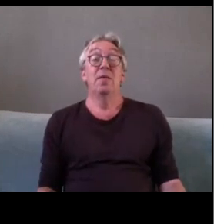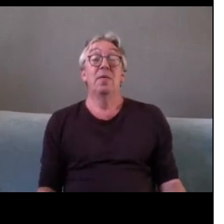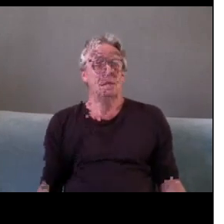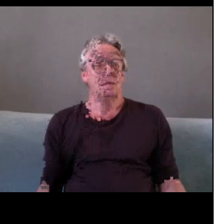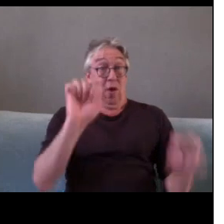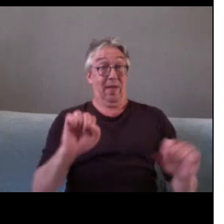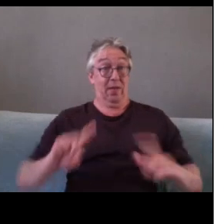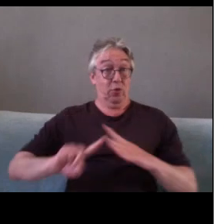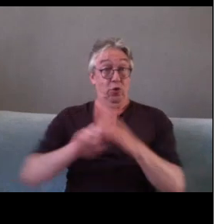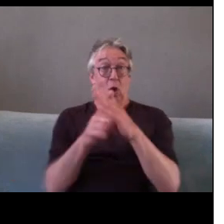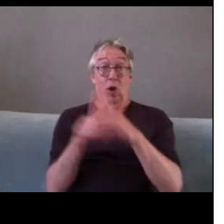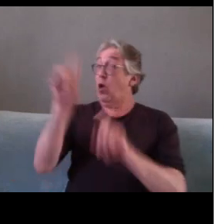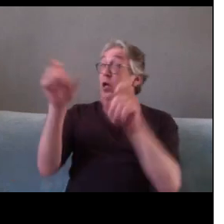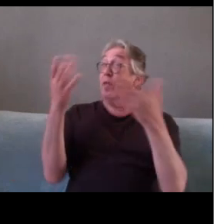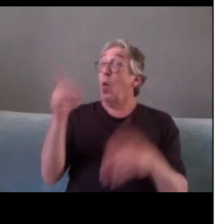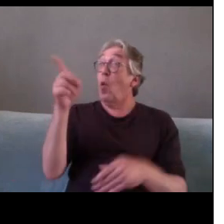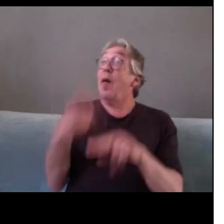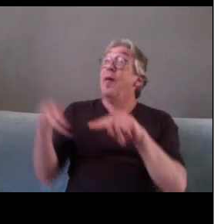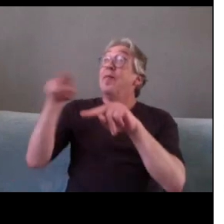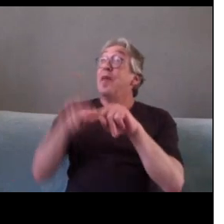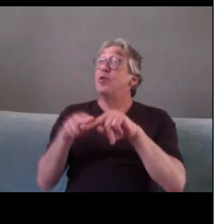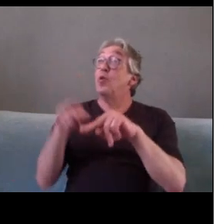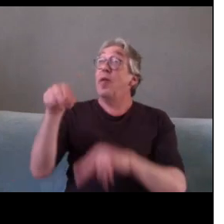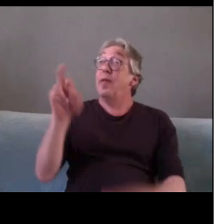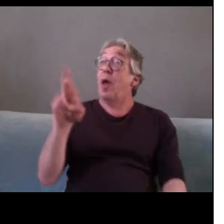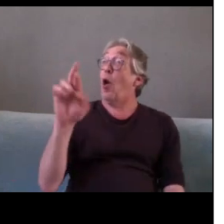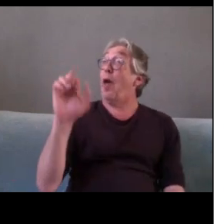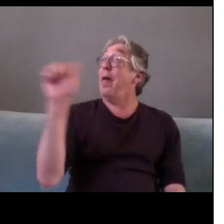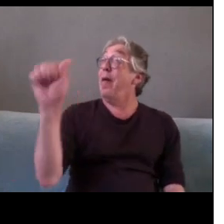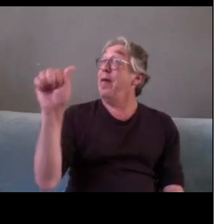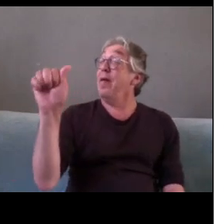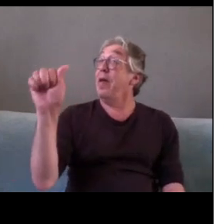you'd like NRA to have in addition to the ones that are in the code.